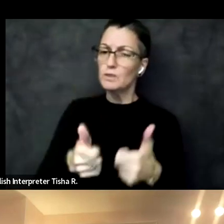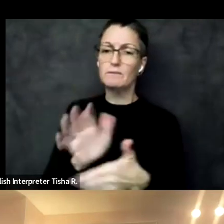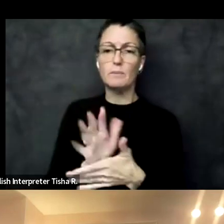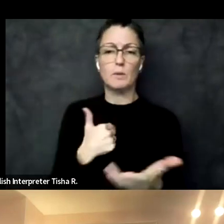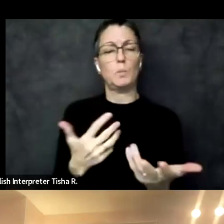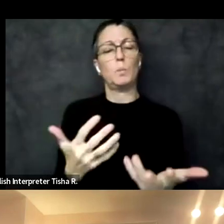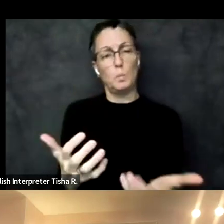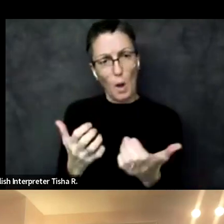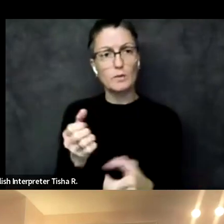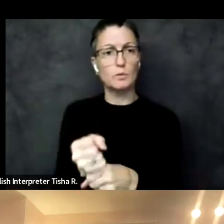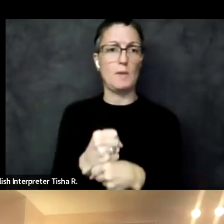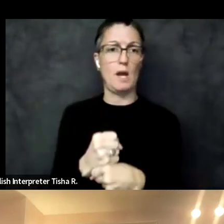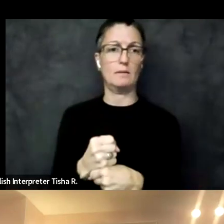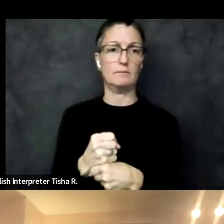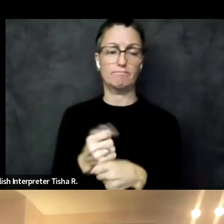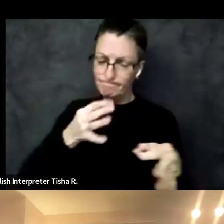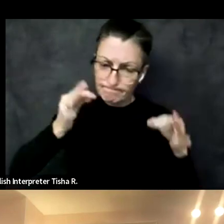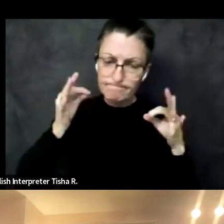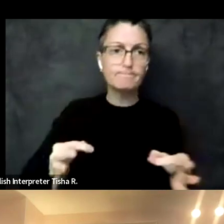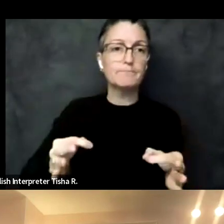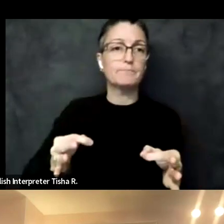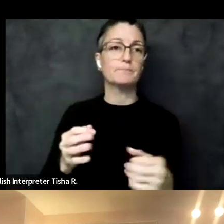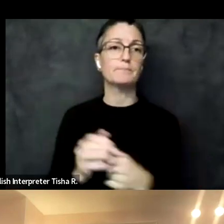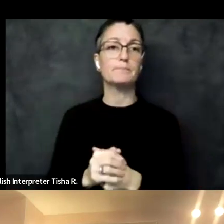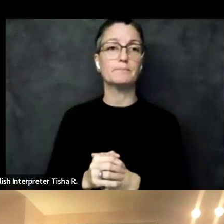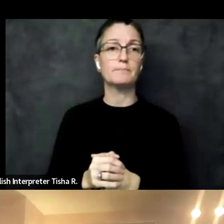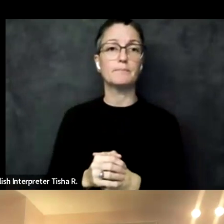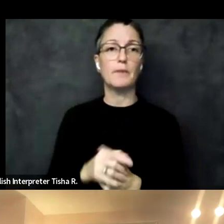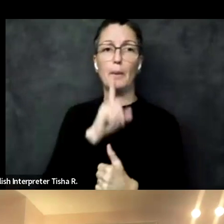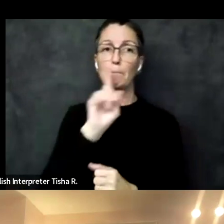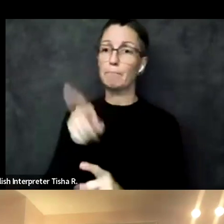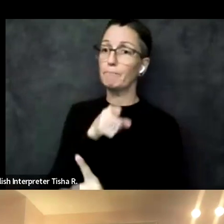And not necessarily making an endometriosis 101 film,